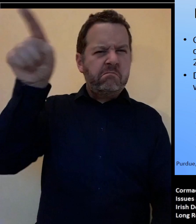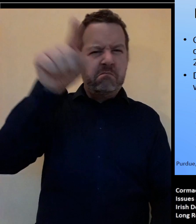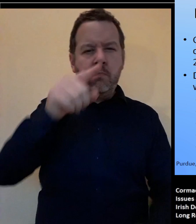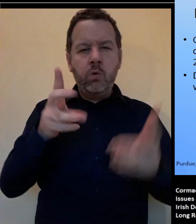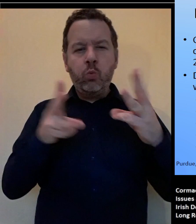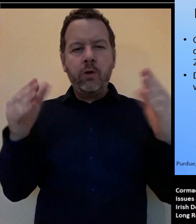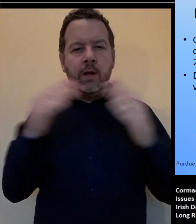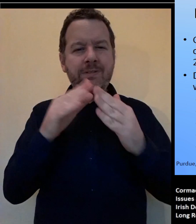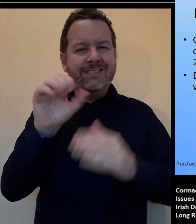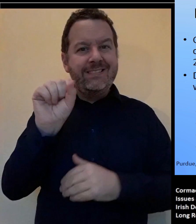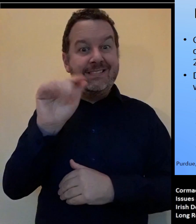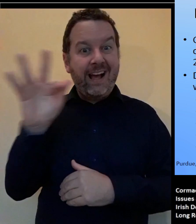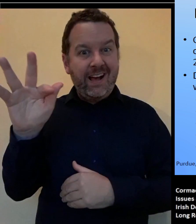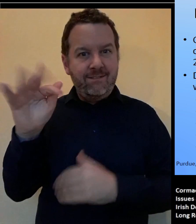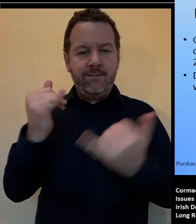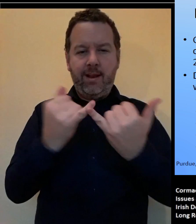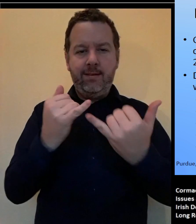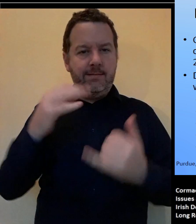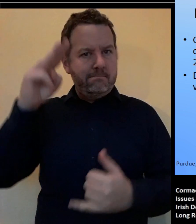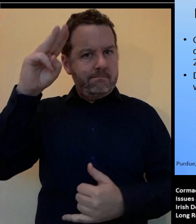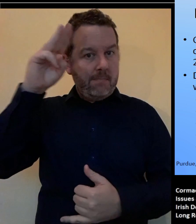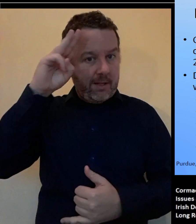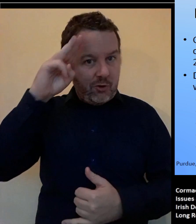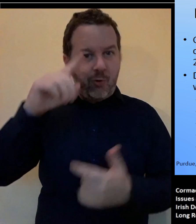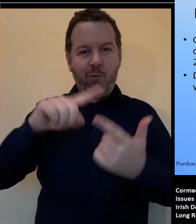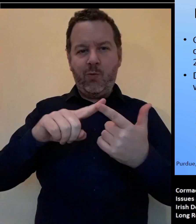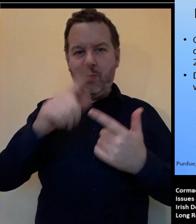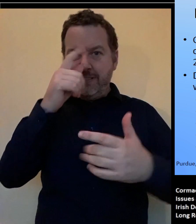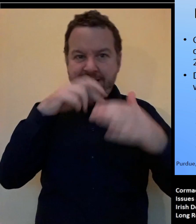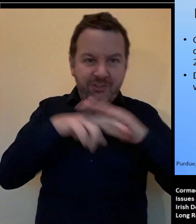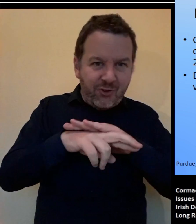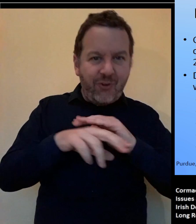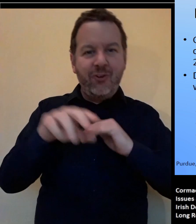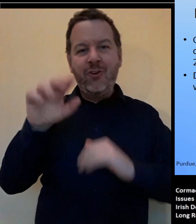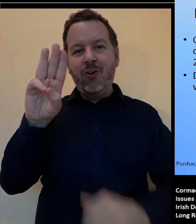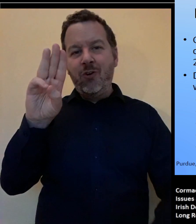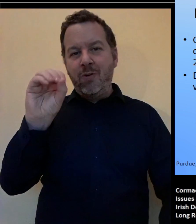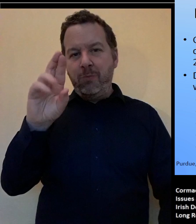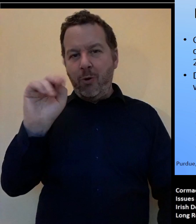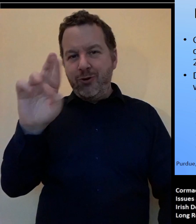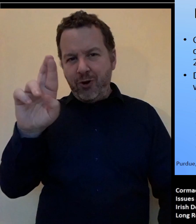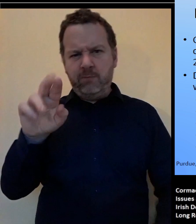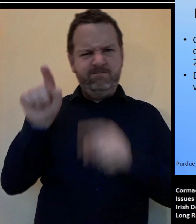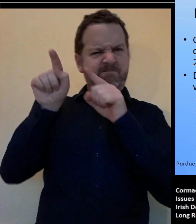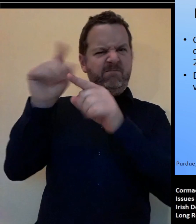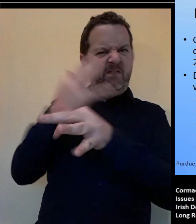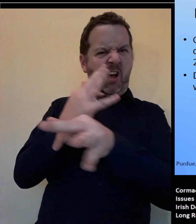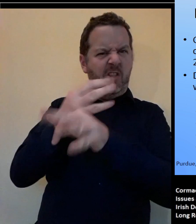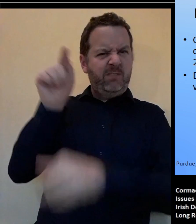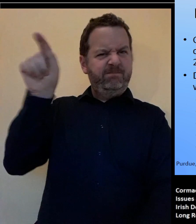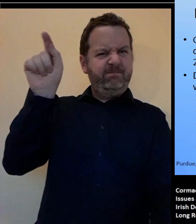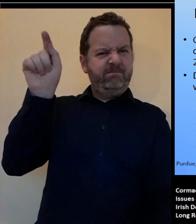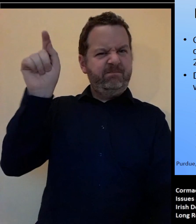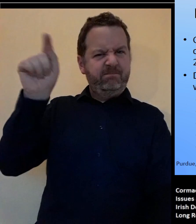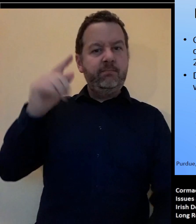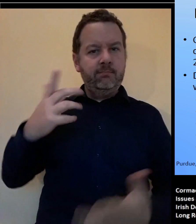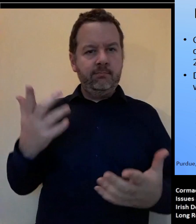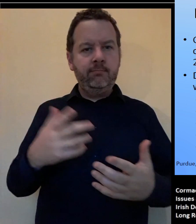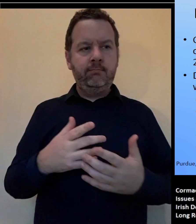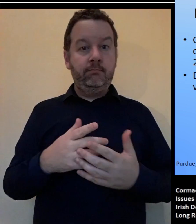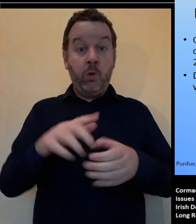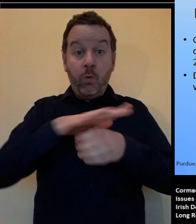that a workhouse staff member such as the master, schoolteacher, porter etc. was the father.